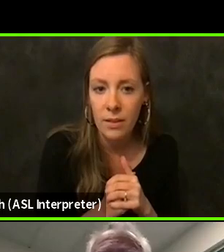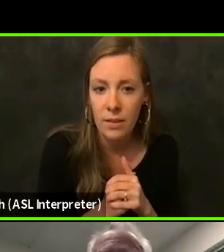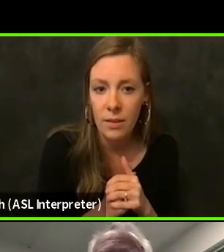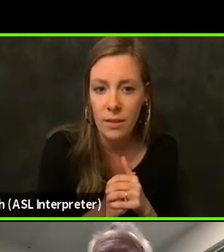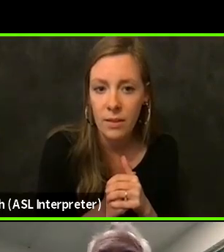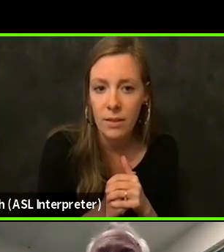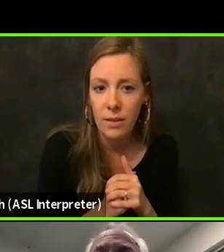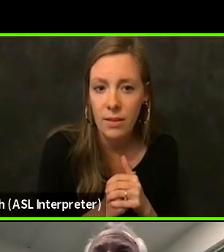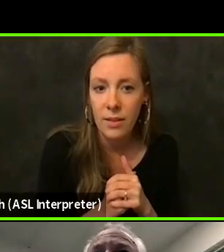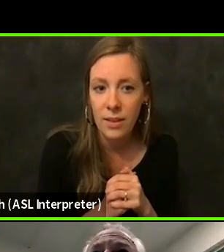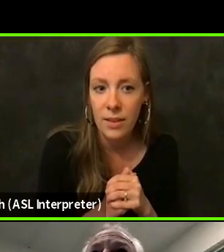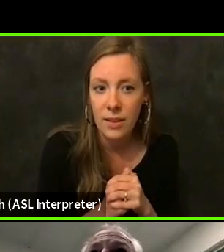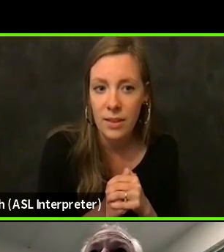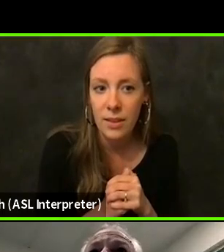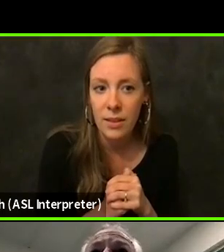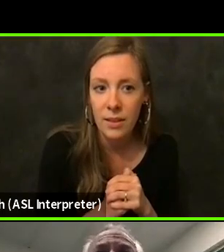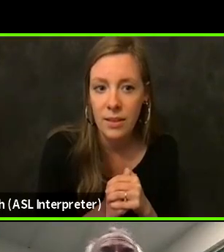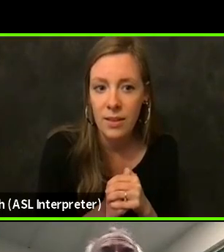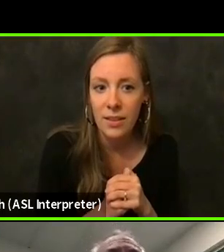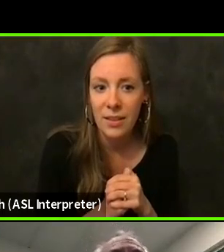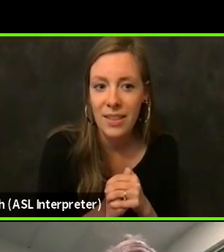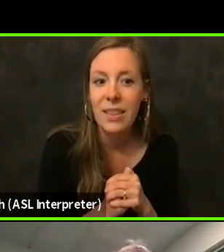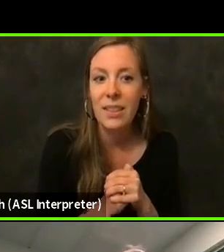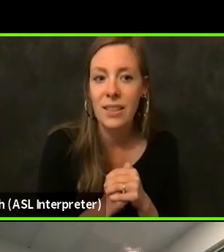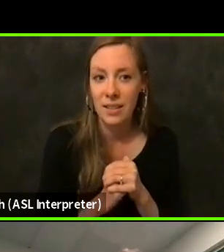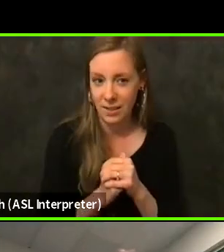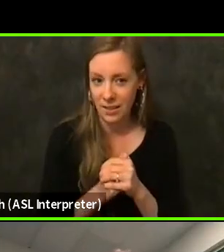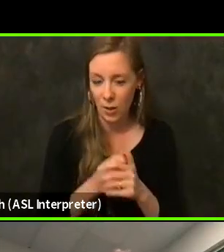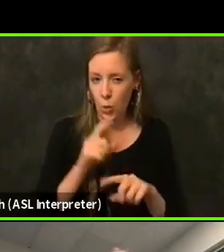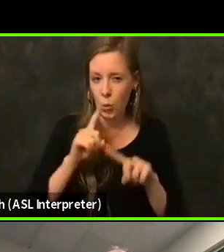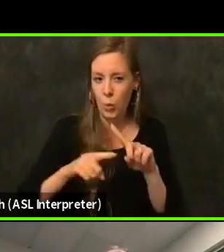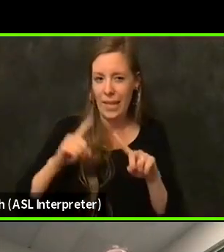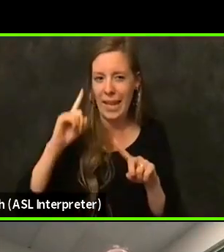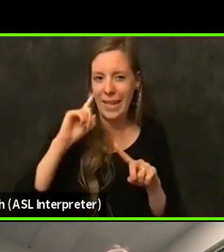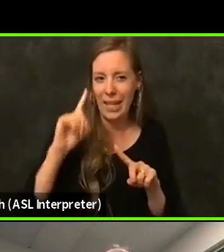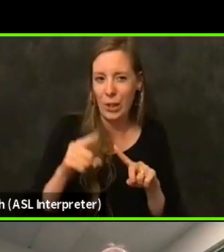I hate to interrupt, but I'm having a little hard time with your audio, and I don't think it's just me, I think some